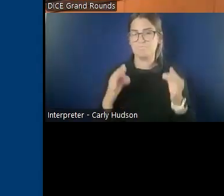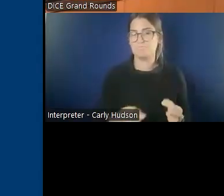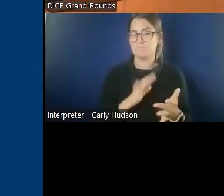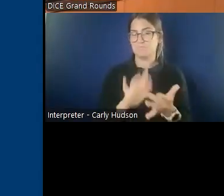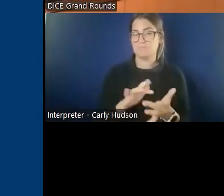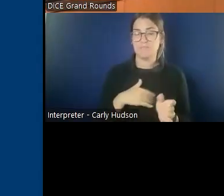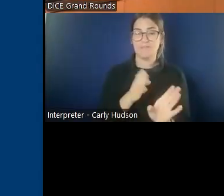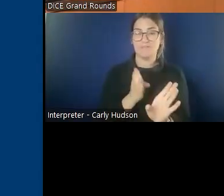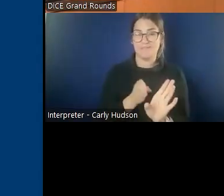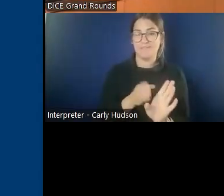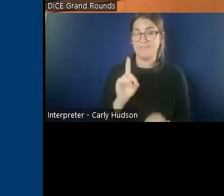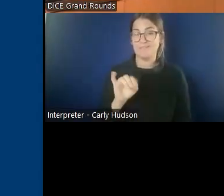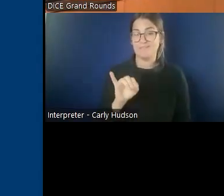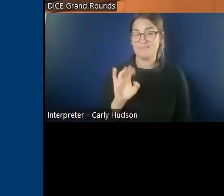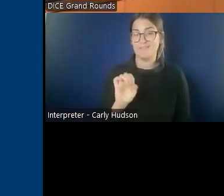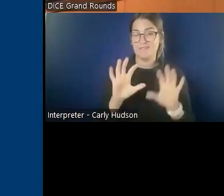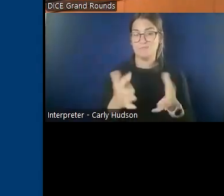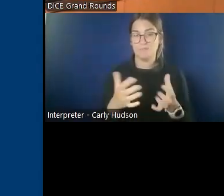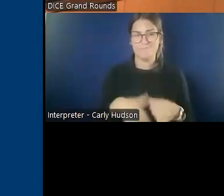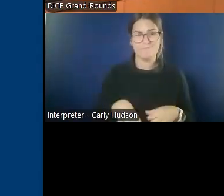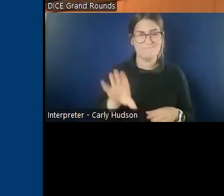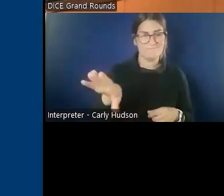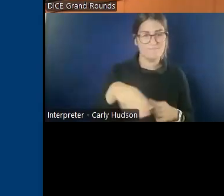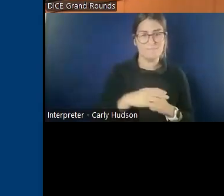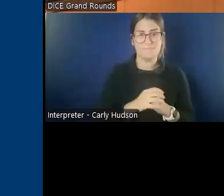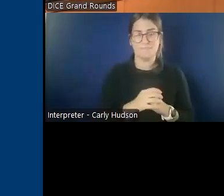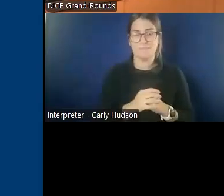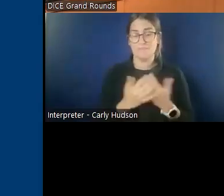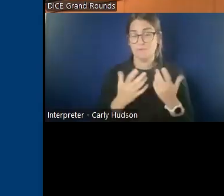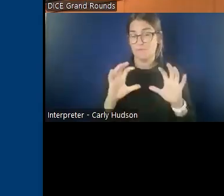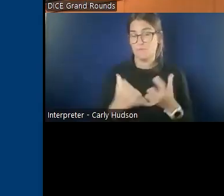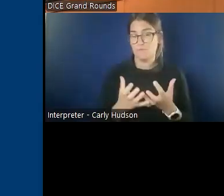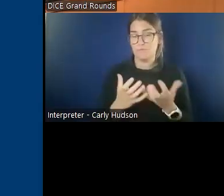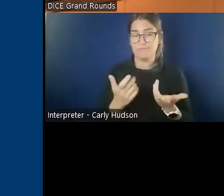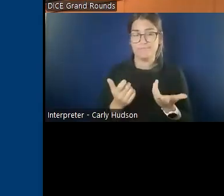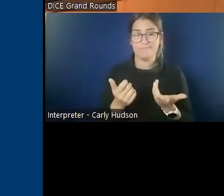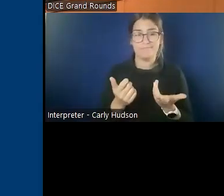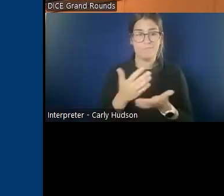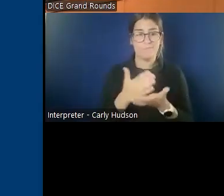group to just say you know is there something where or a group or some way that um I can sort